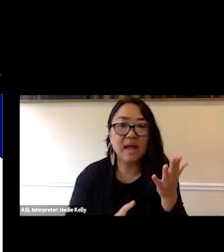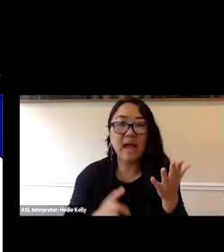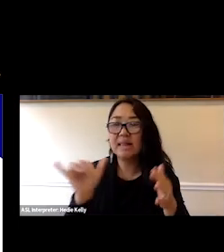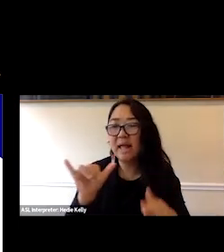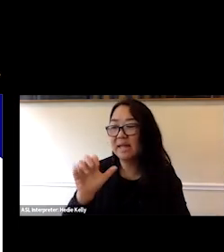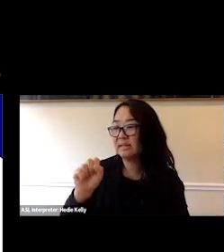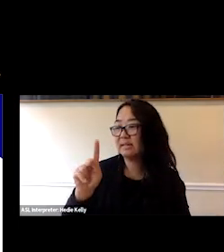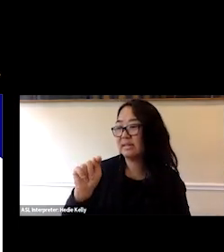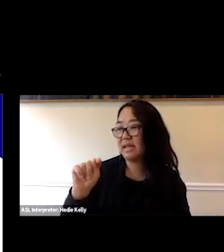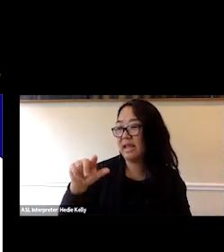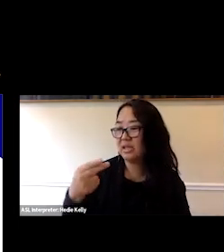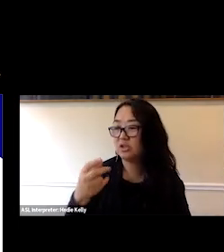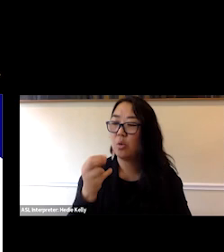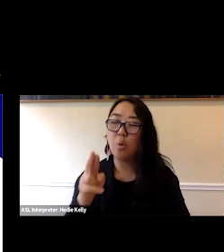There are plugins that you can use kind